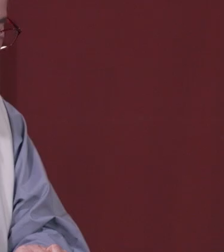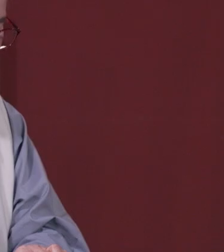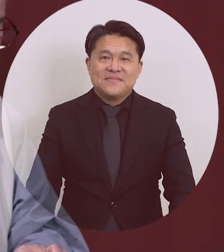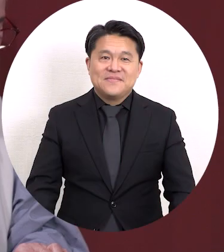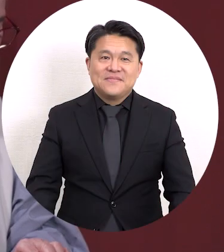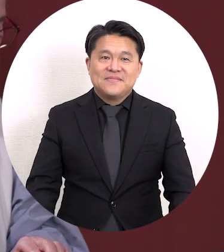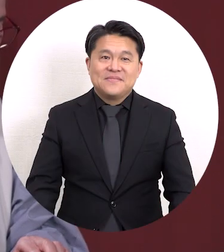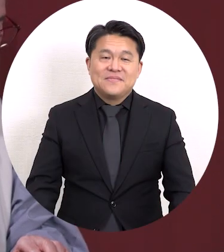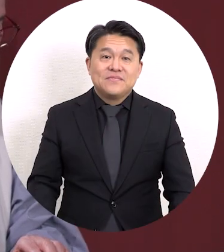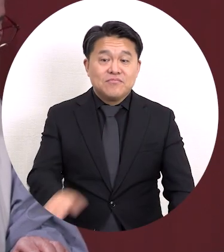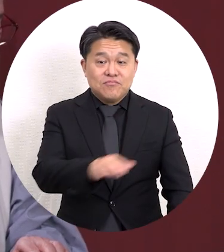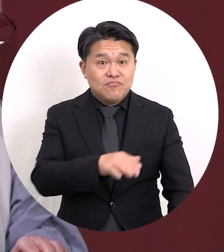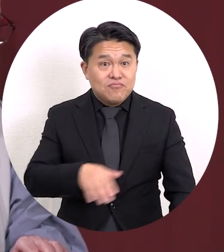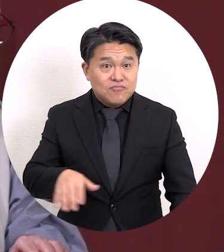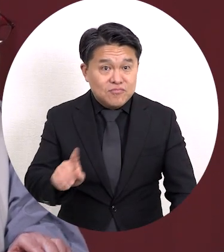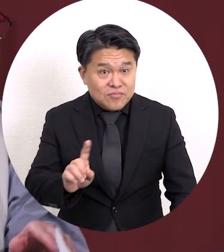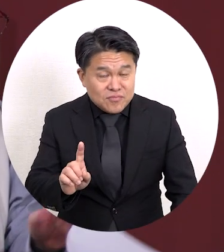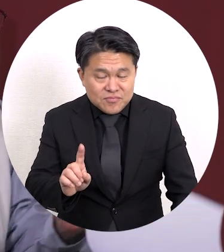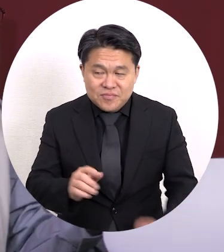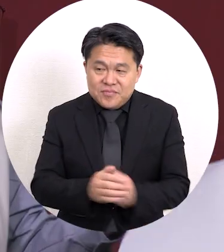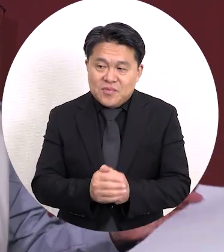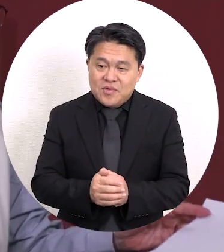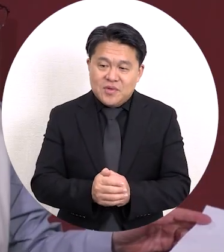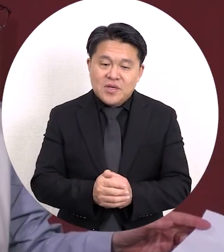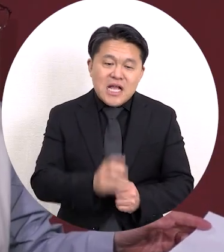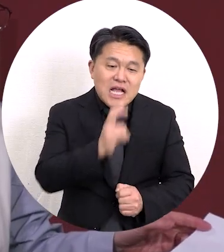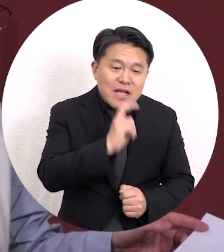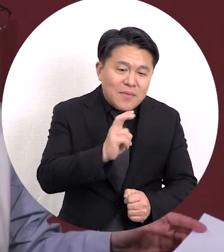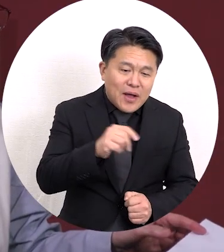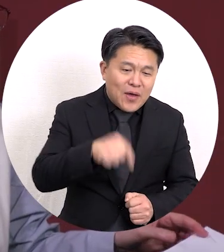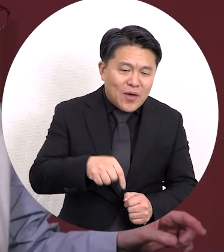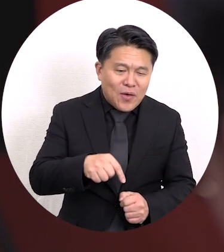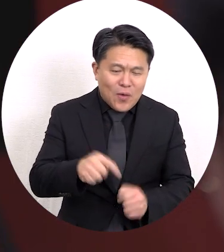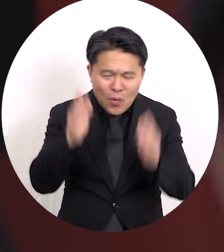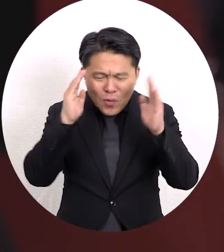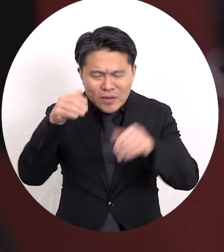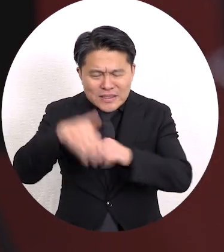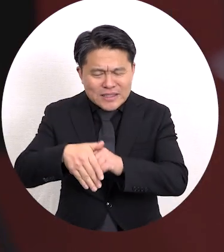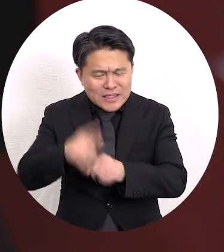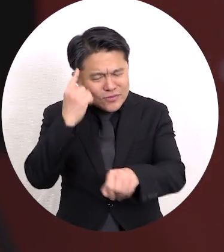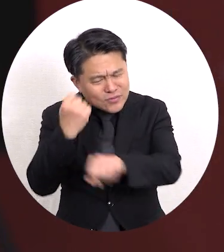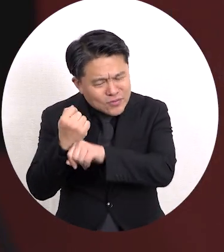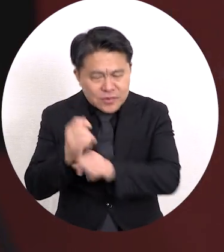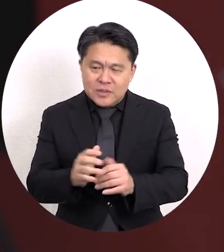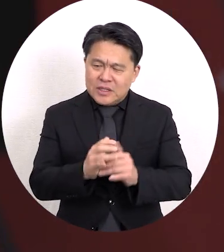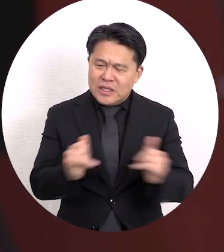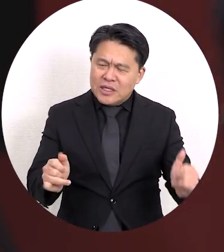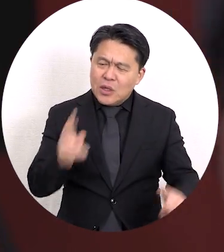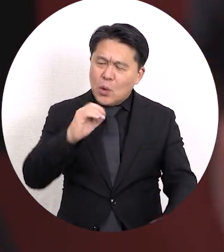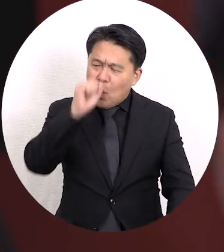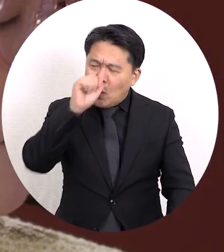What we do is a field where music is studied in a very academic way. I became interested in research on why people like music,